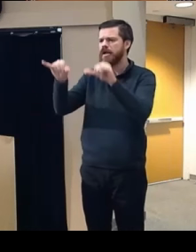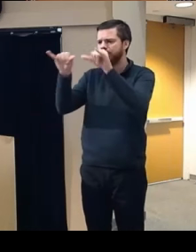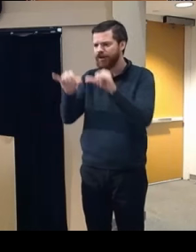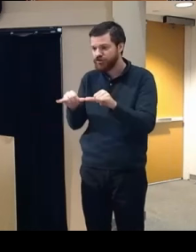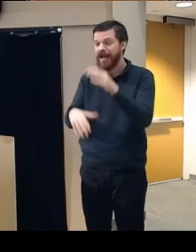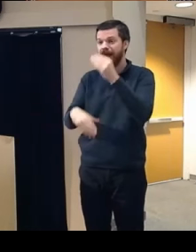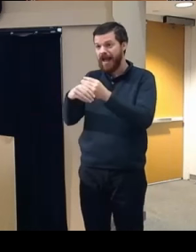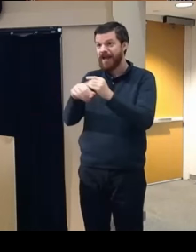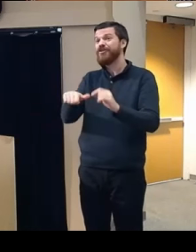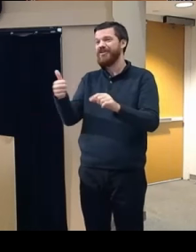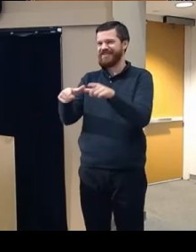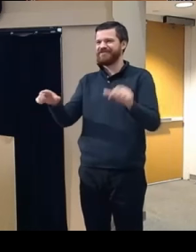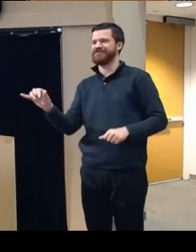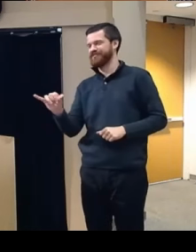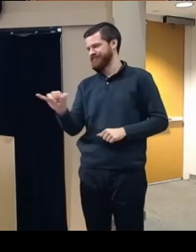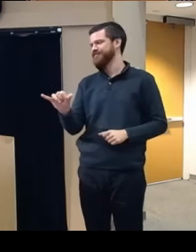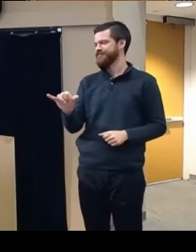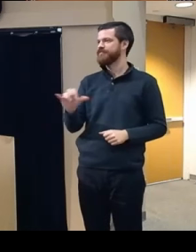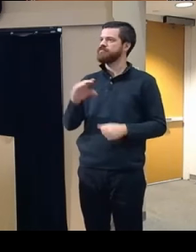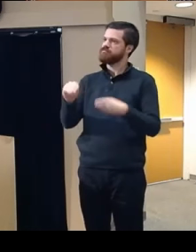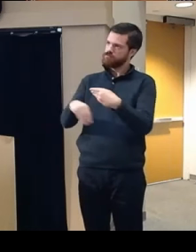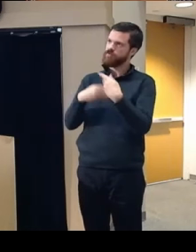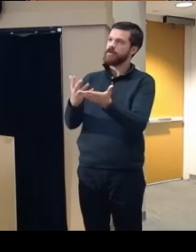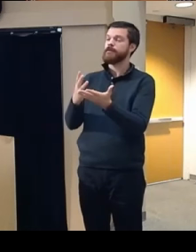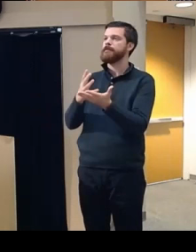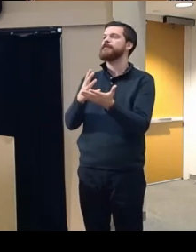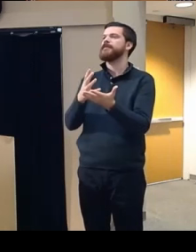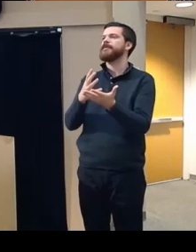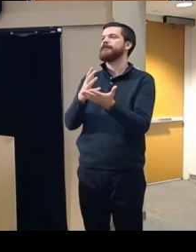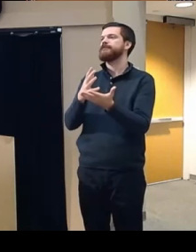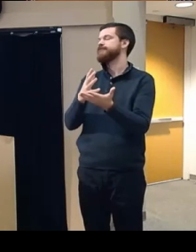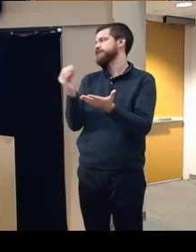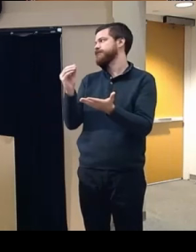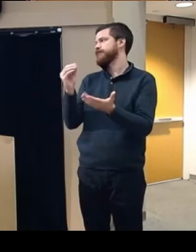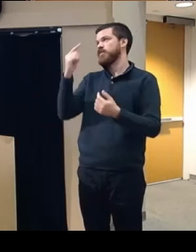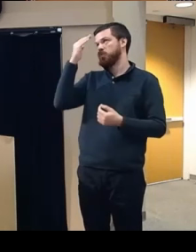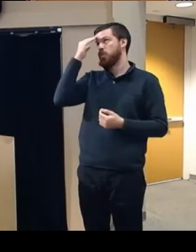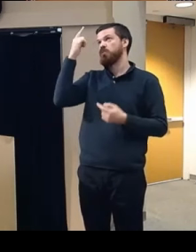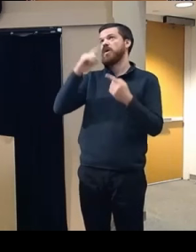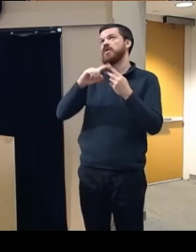different languages um and and providing I think a better I know even one thing that's tough working